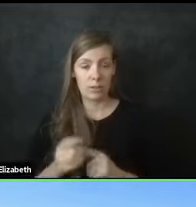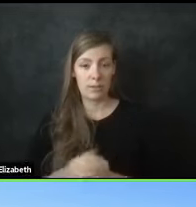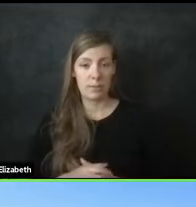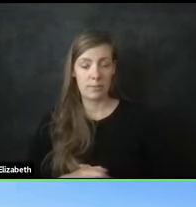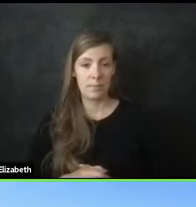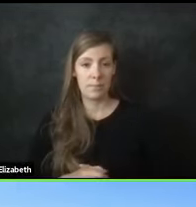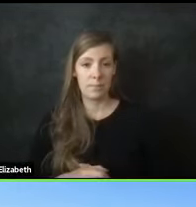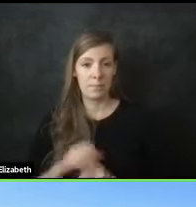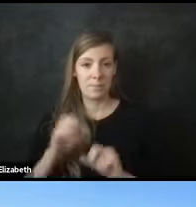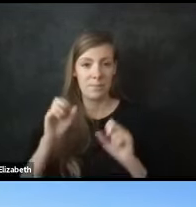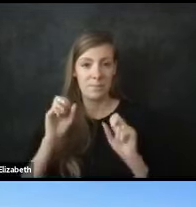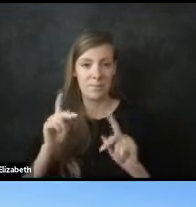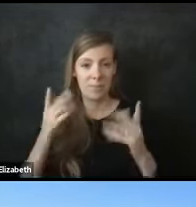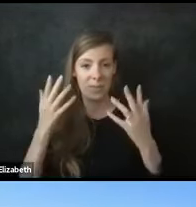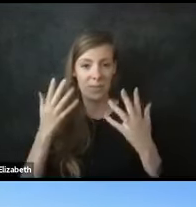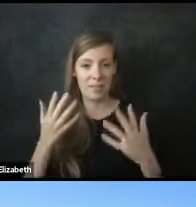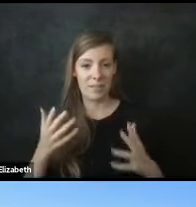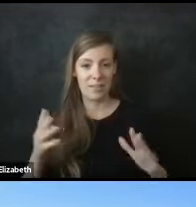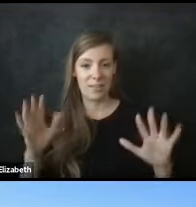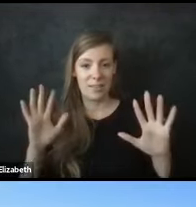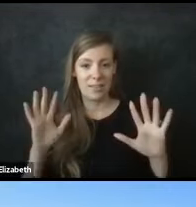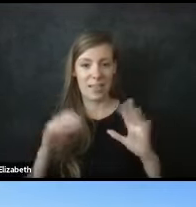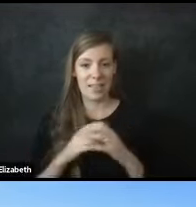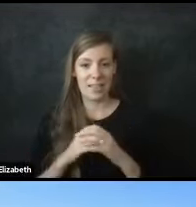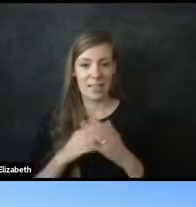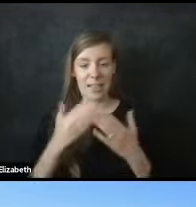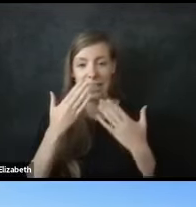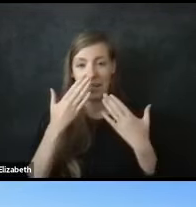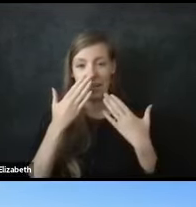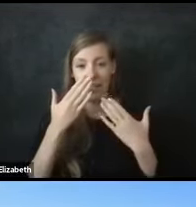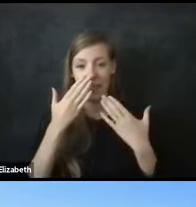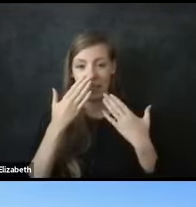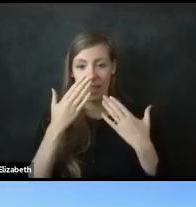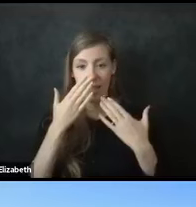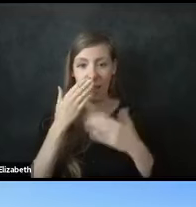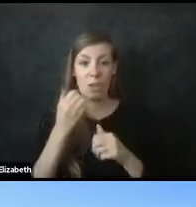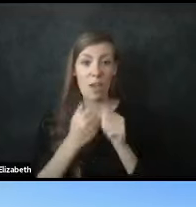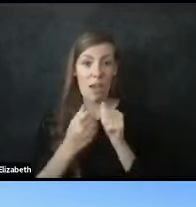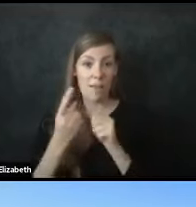Okay. If not, thank you so much. Thank you, everybody. Thank you. The panelists.